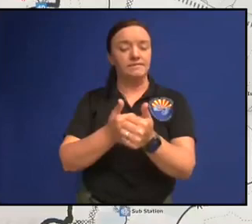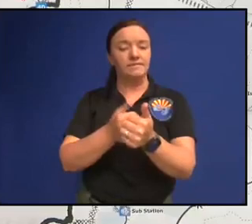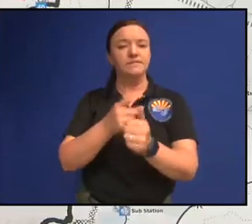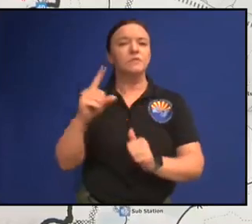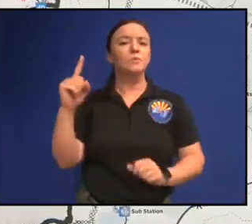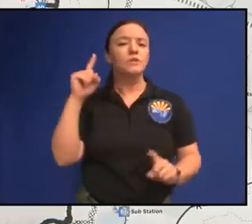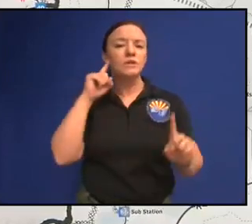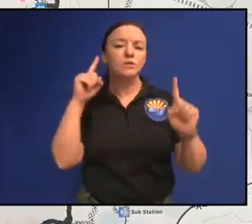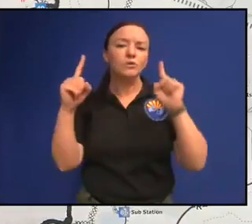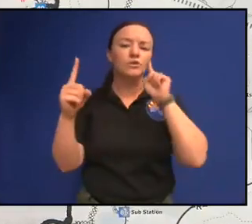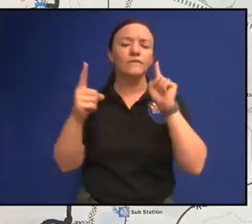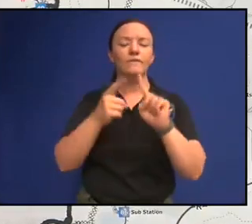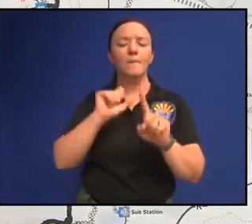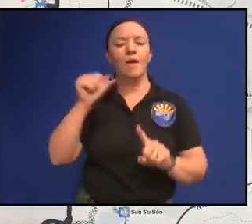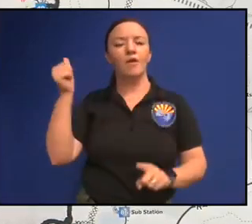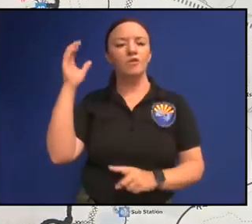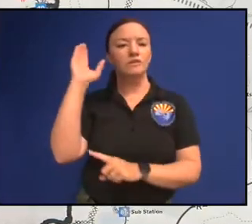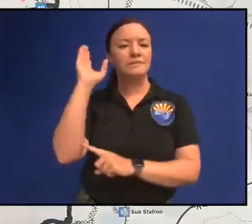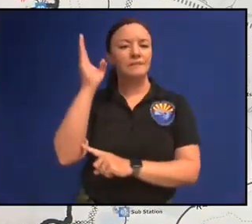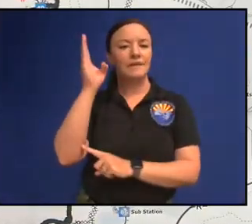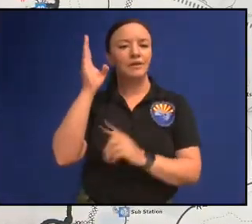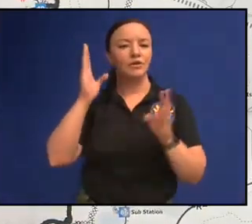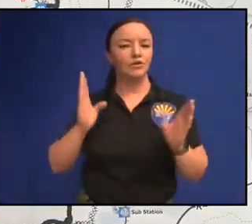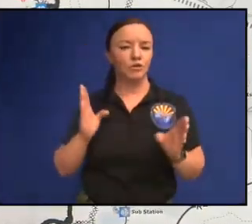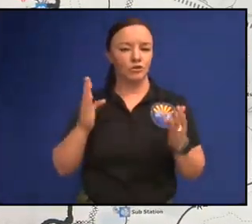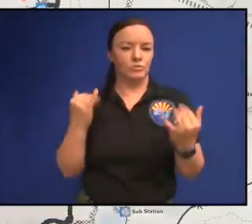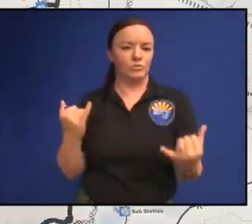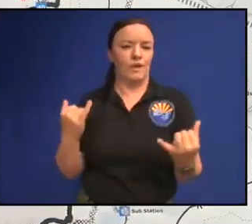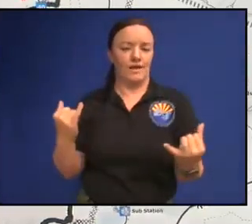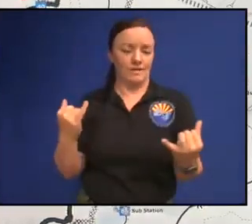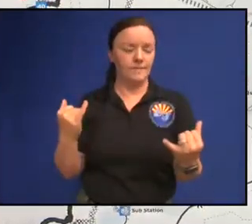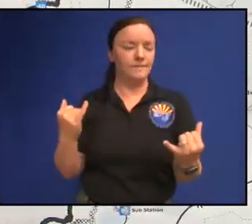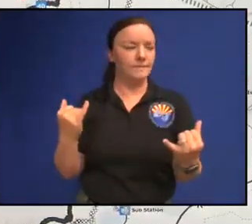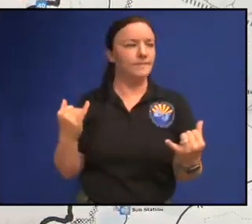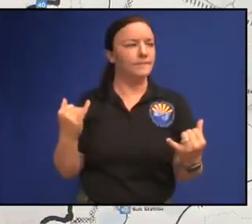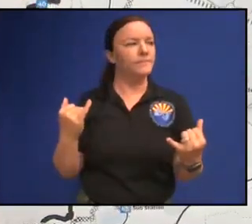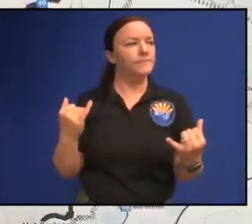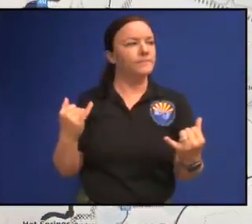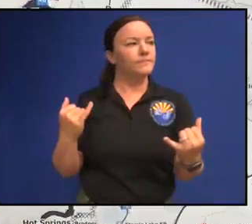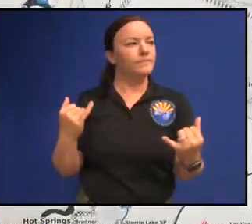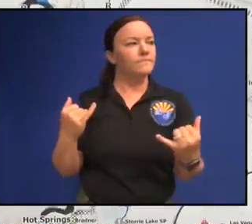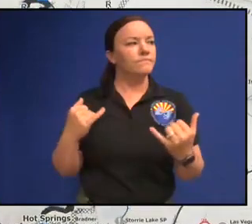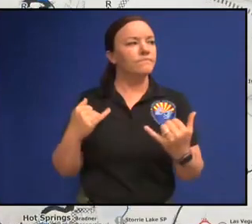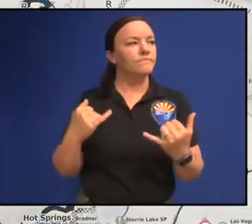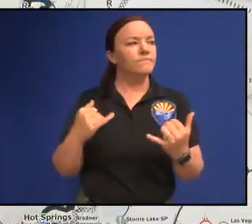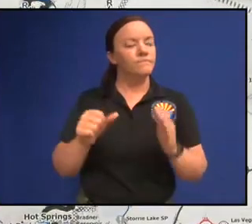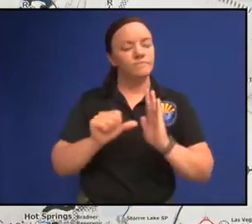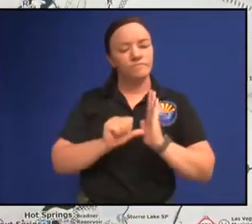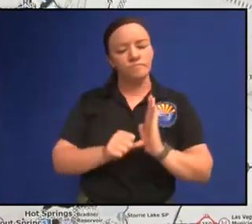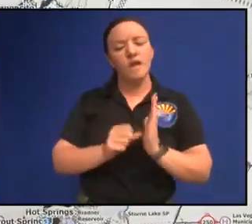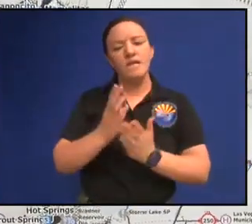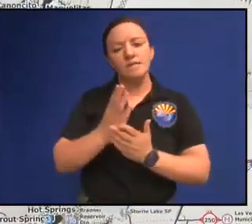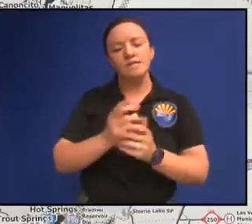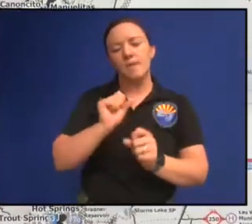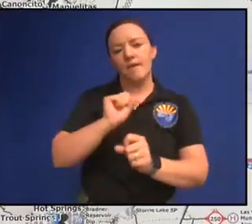TONIGHT, JUST REALLY TOUCHING ON SOME OF THE EFFORTS THAT ARE BEING MADE BOTH IN REHABBING THE FIRE AND ALSO